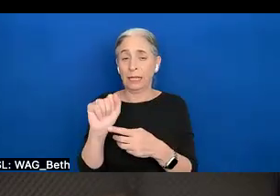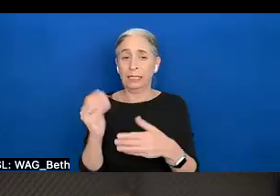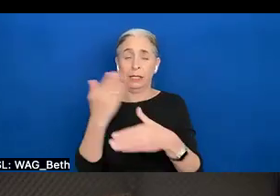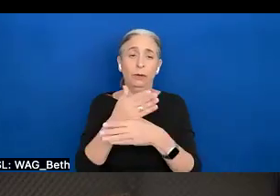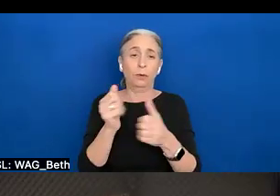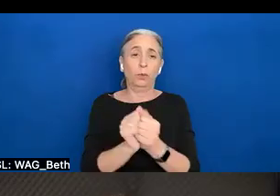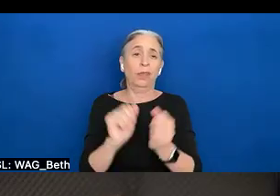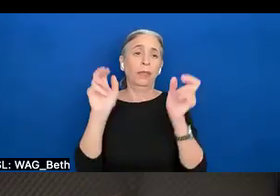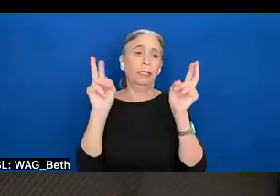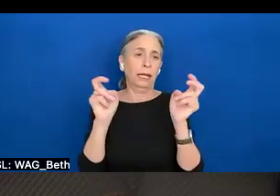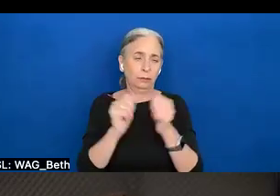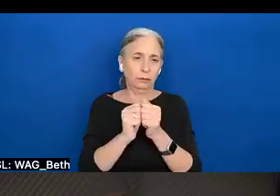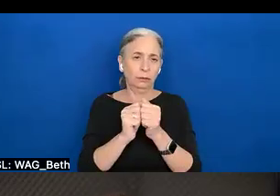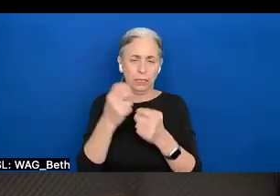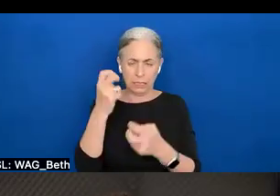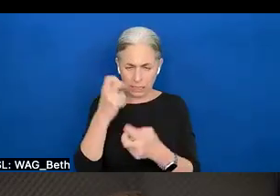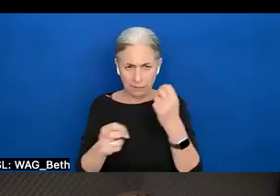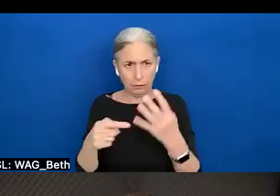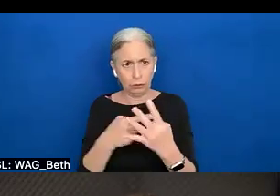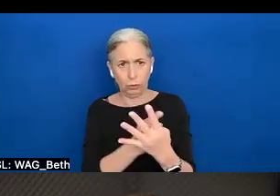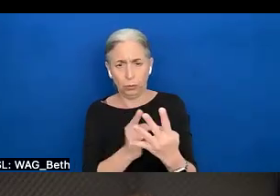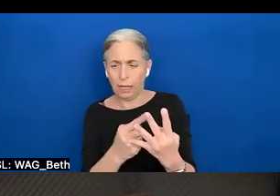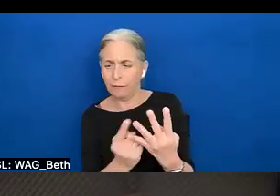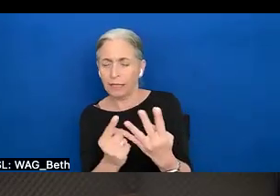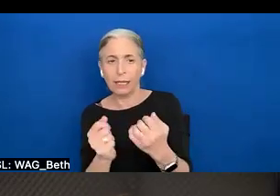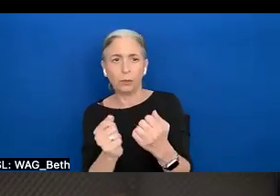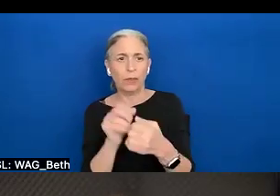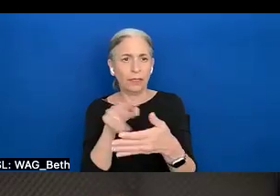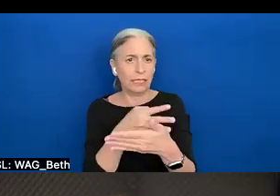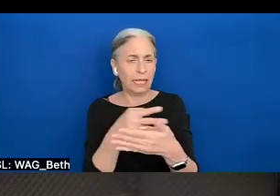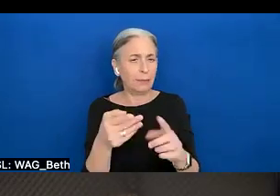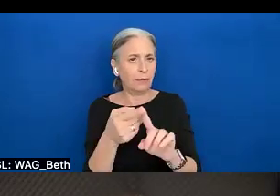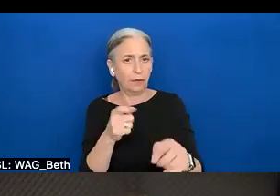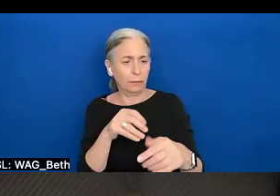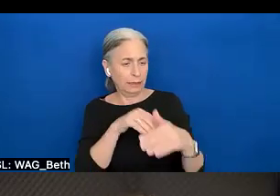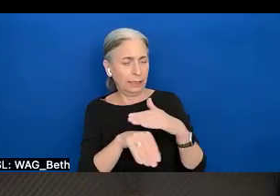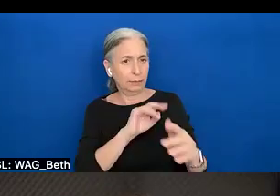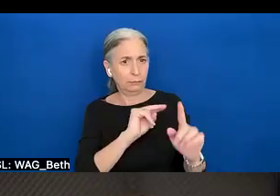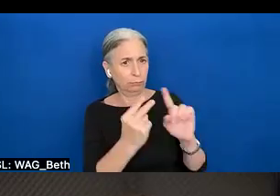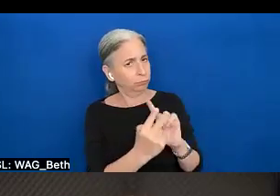So it's very difficult to navigate in this table from an accessible perspective.